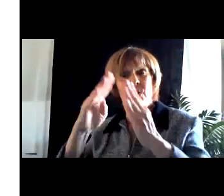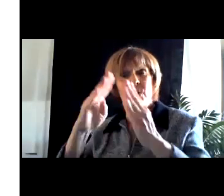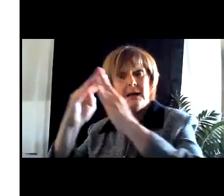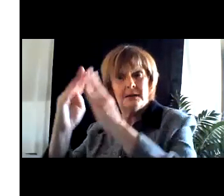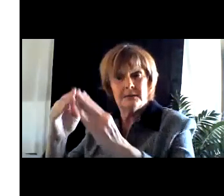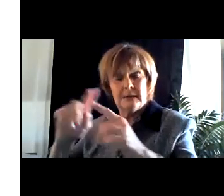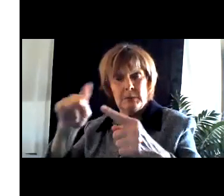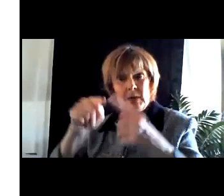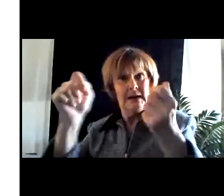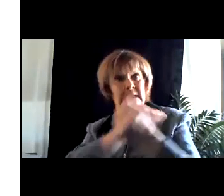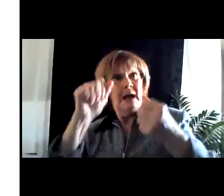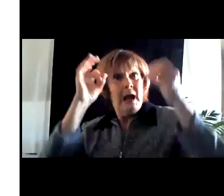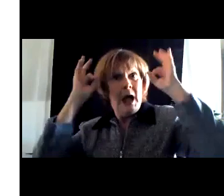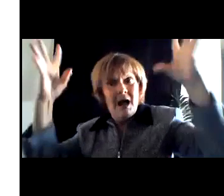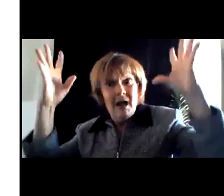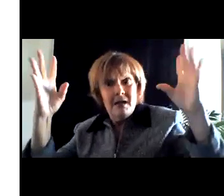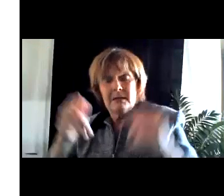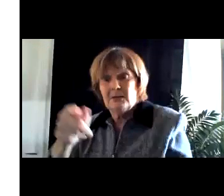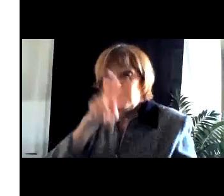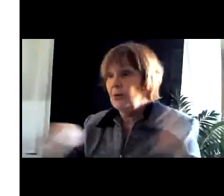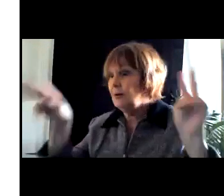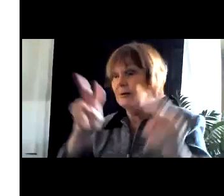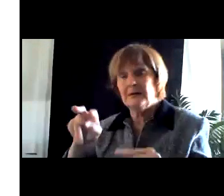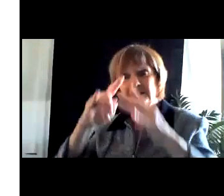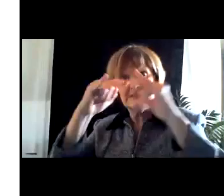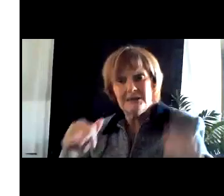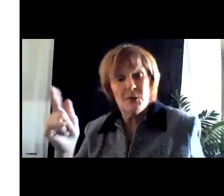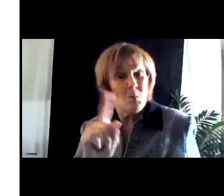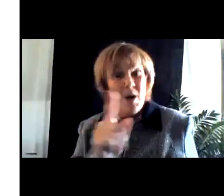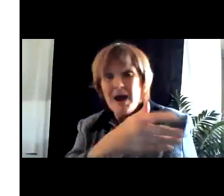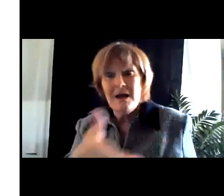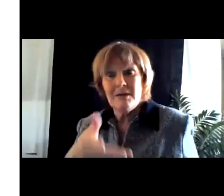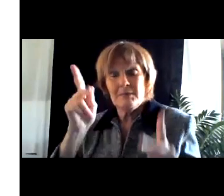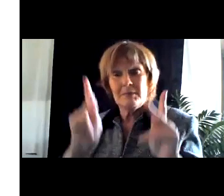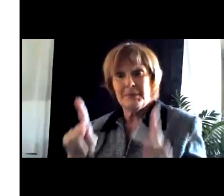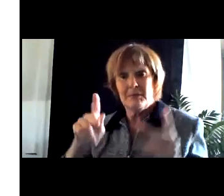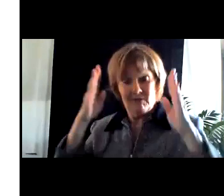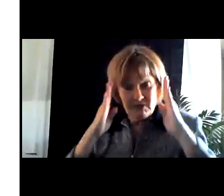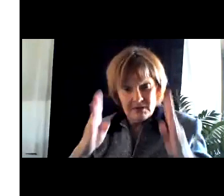When you look at shelters more often than not, once they're getting ready to close, and you think about some of the individuals you observed,